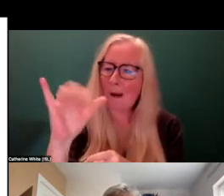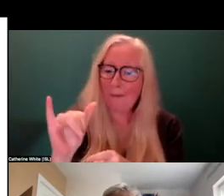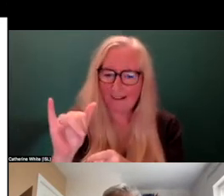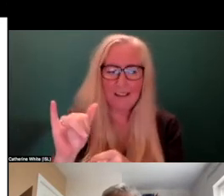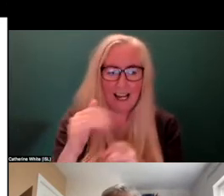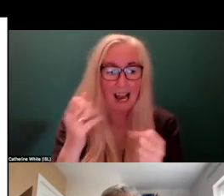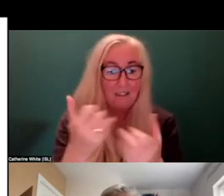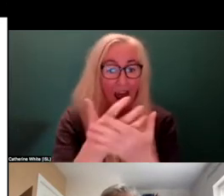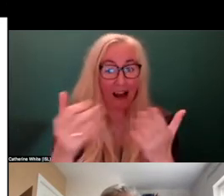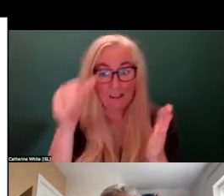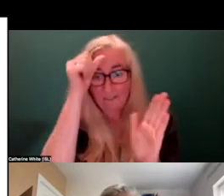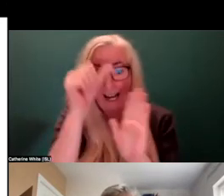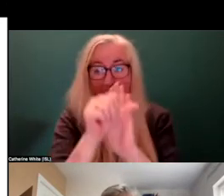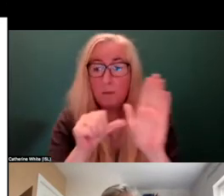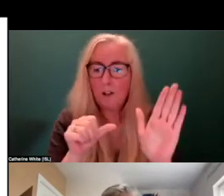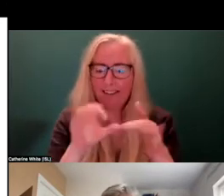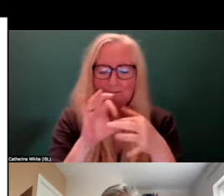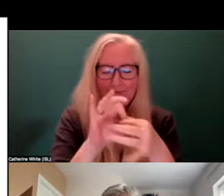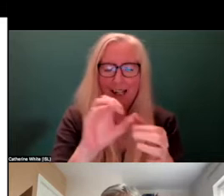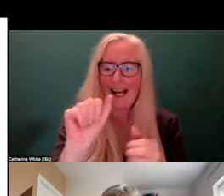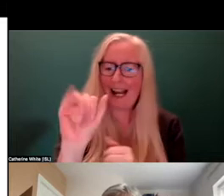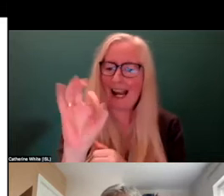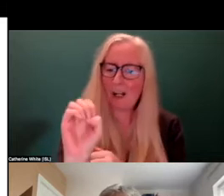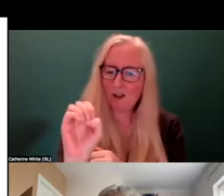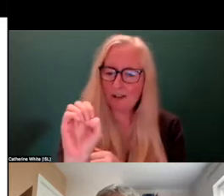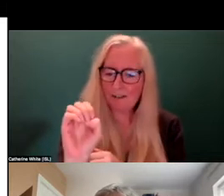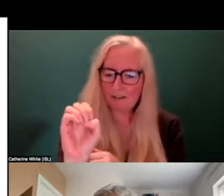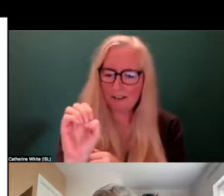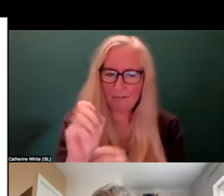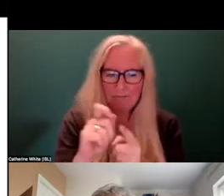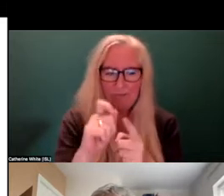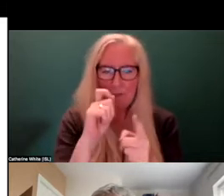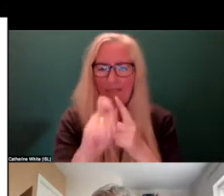there is a huge resource of expertise on ageing, and not the least being Professor